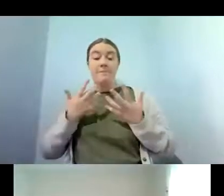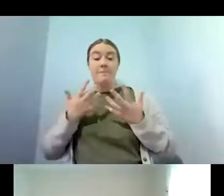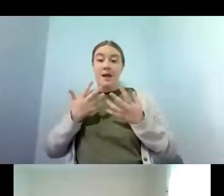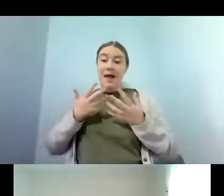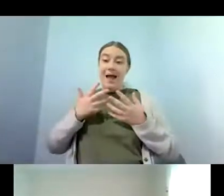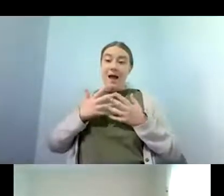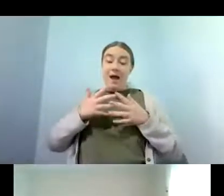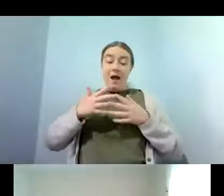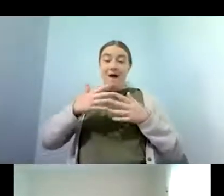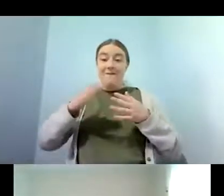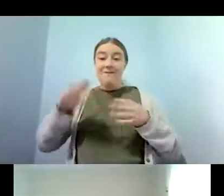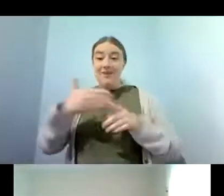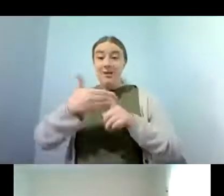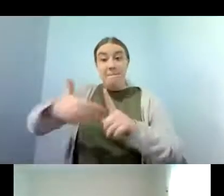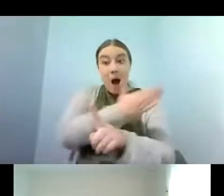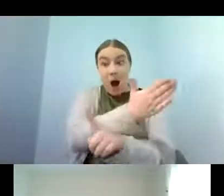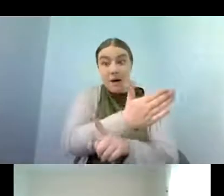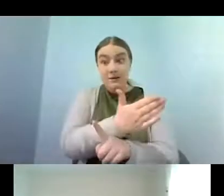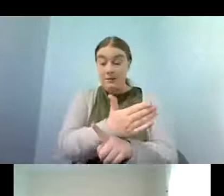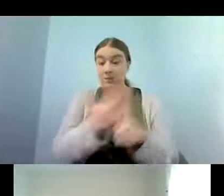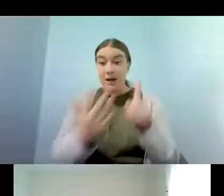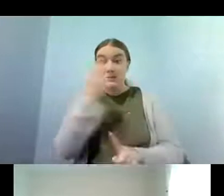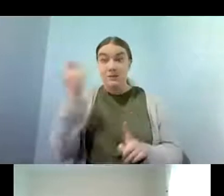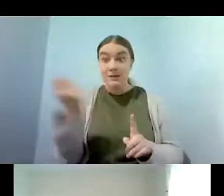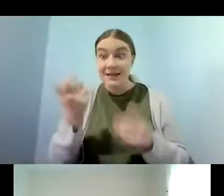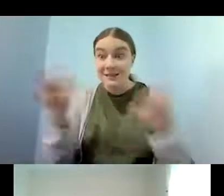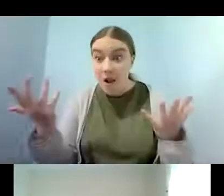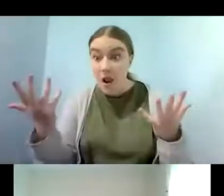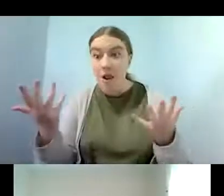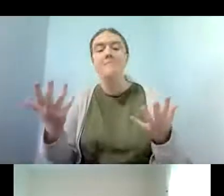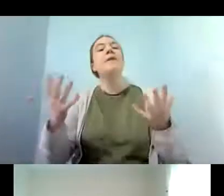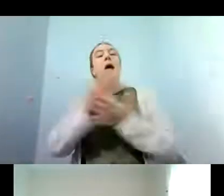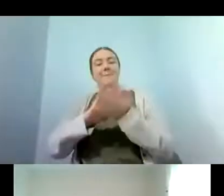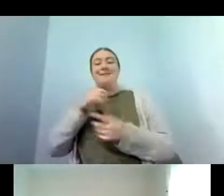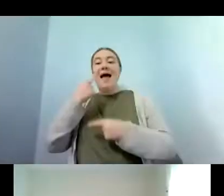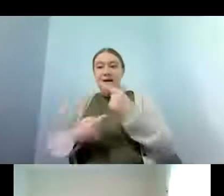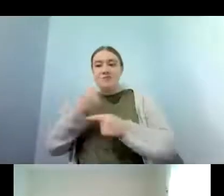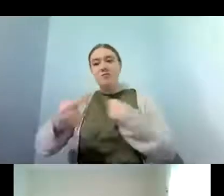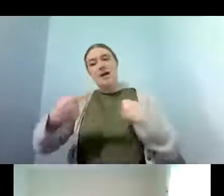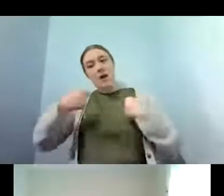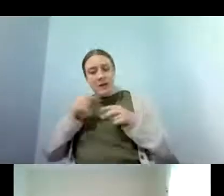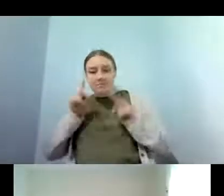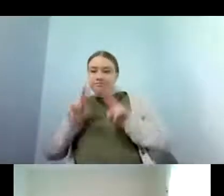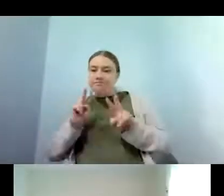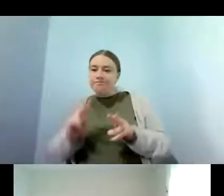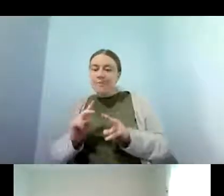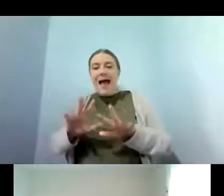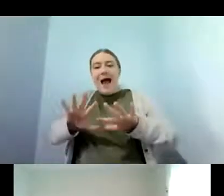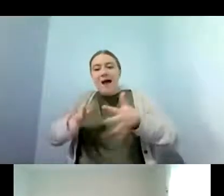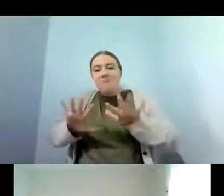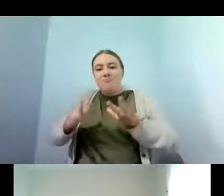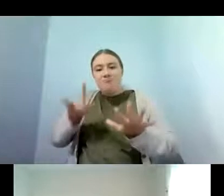so each year we calculate a run estimate and the the hope is that as the years continue post